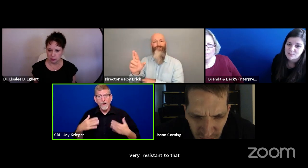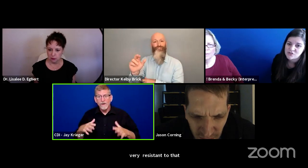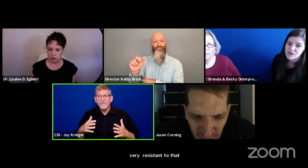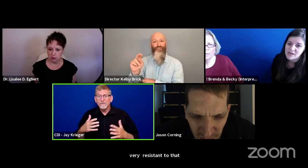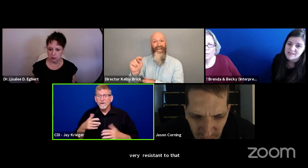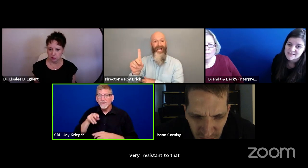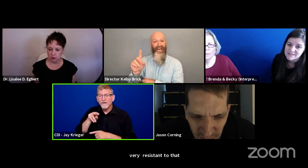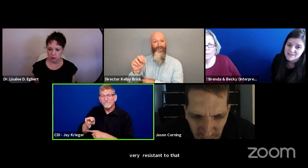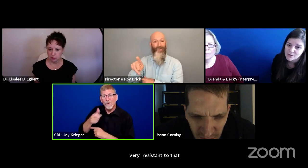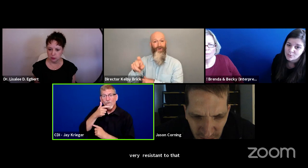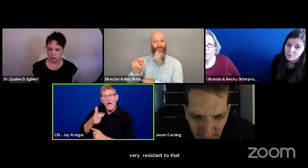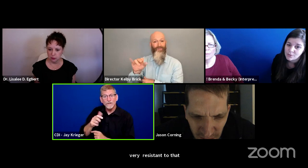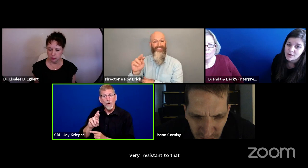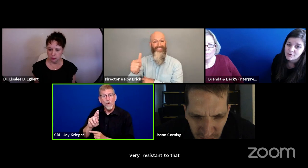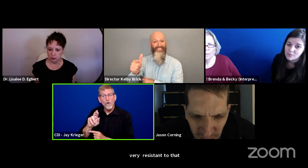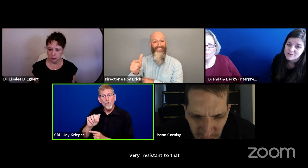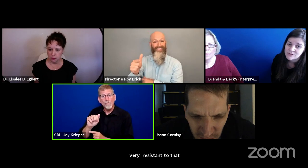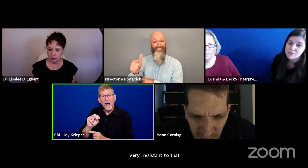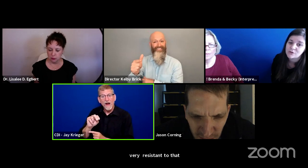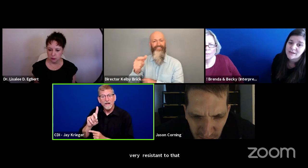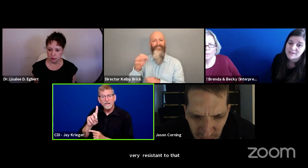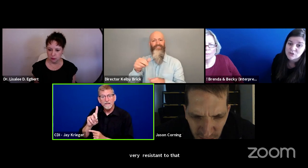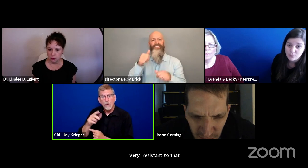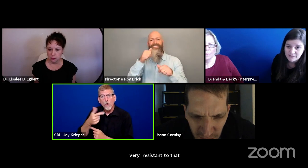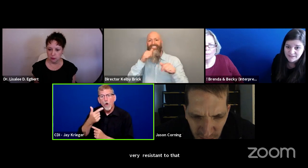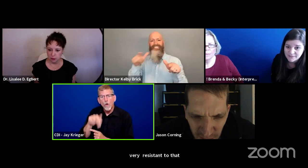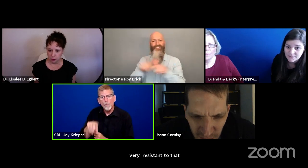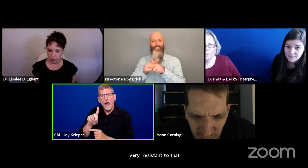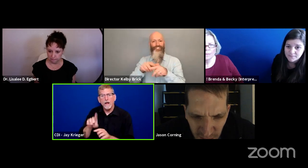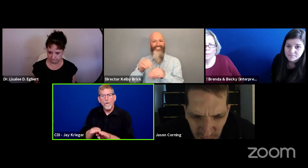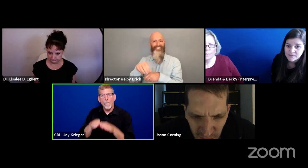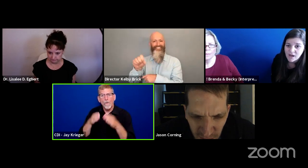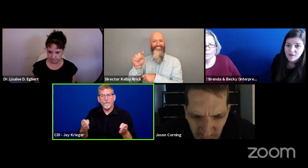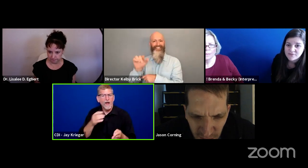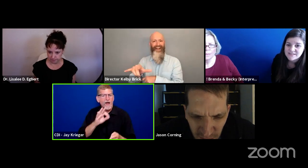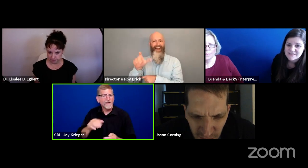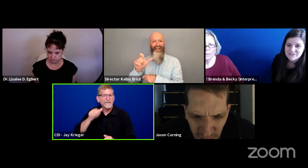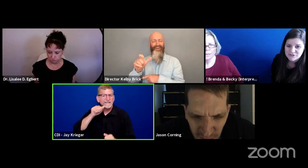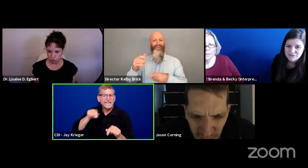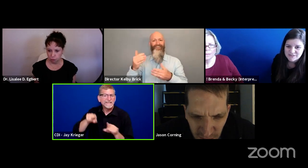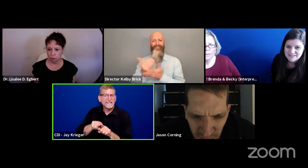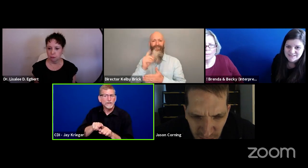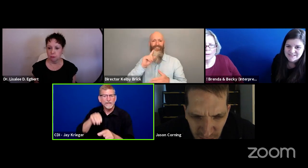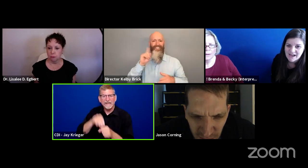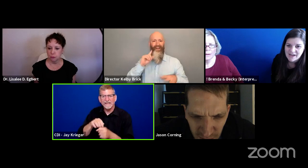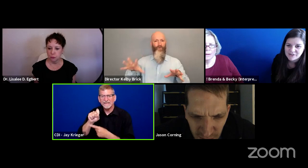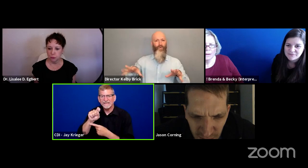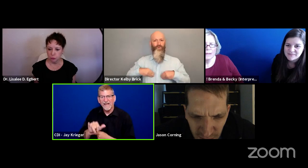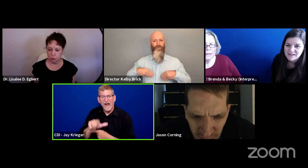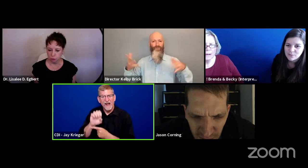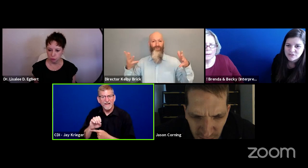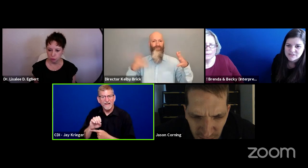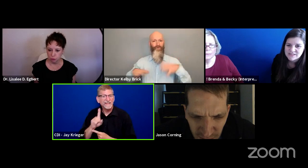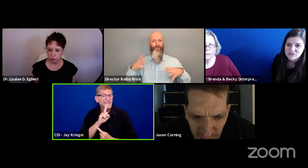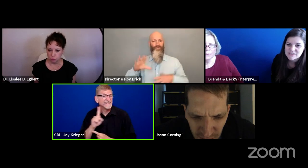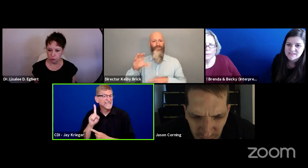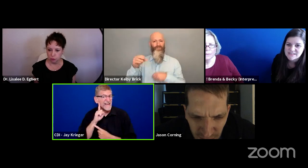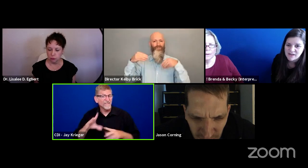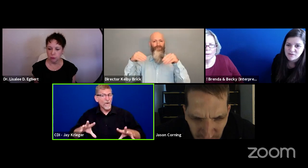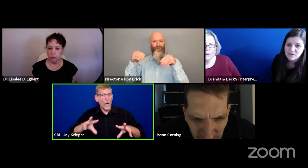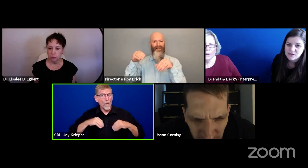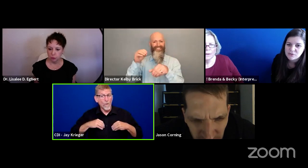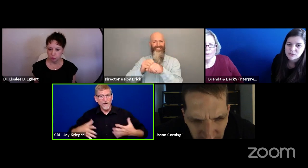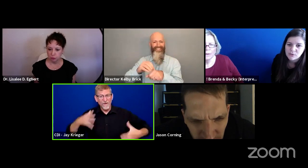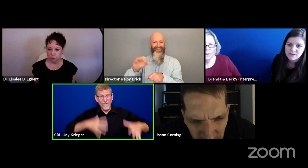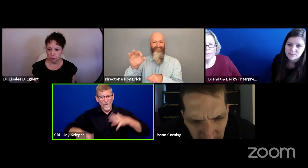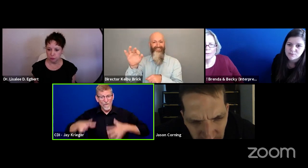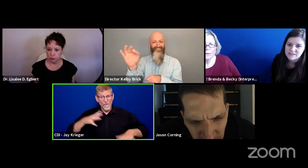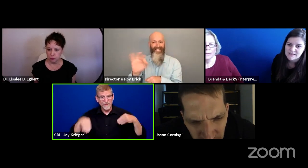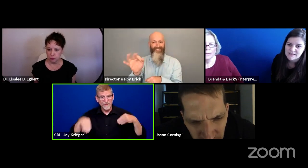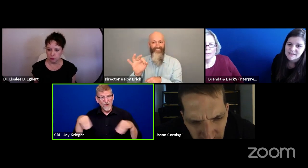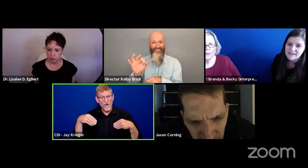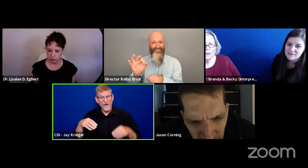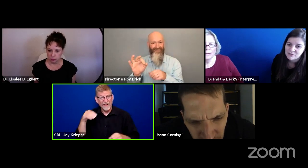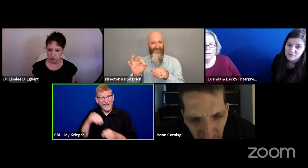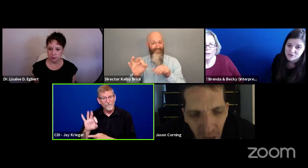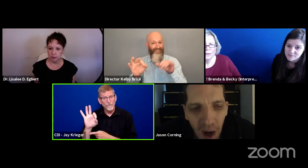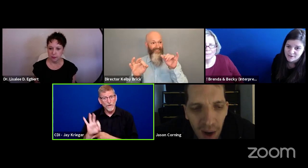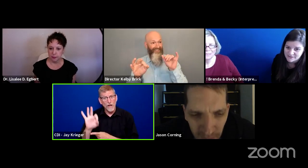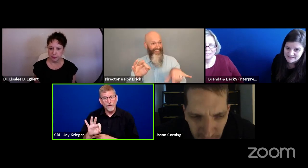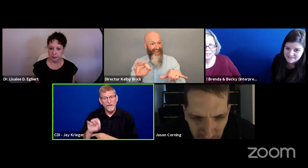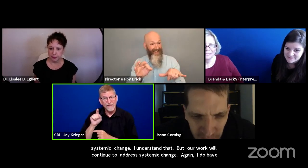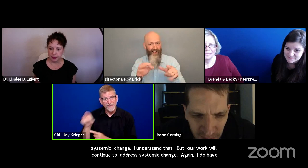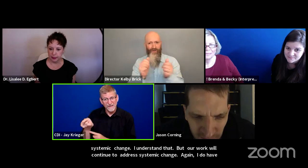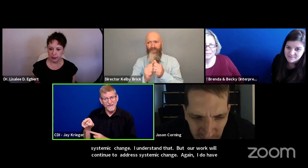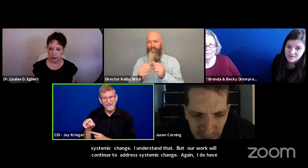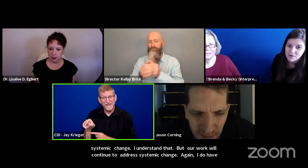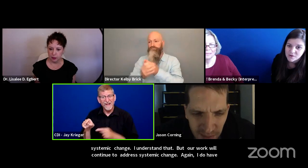We just went to the grand opening of the Sisters in Style, the new clothing boutique in Frederick,